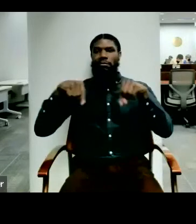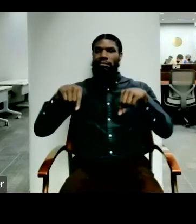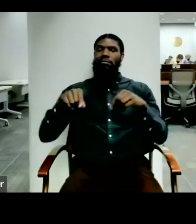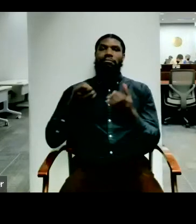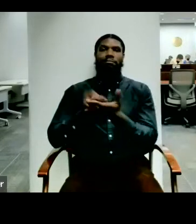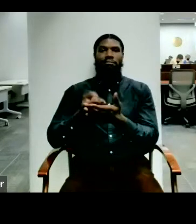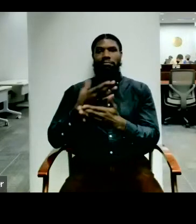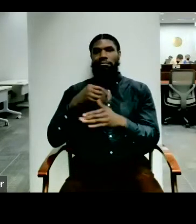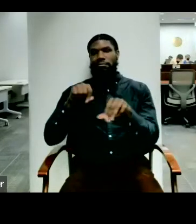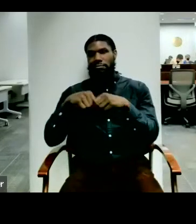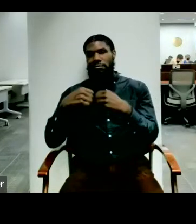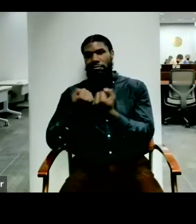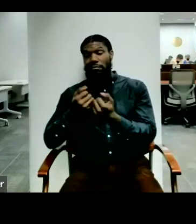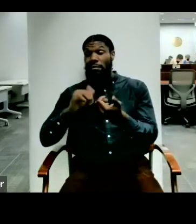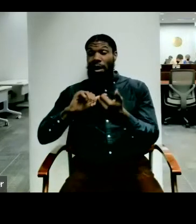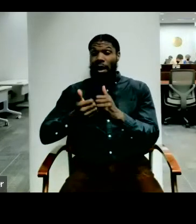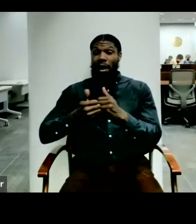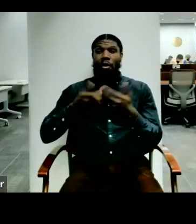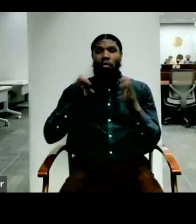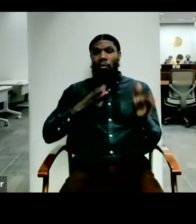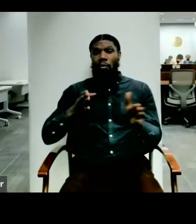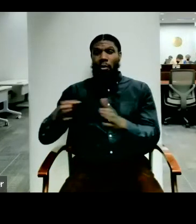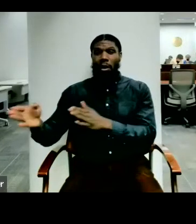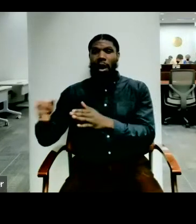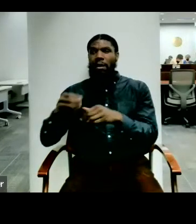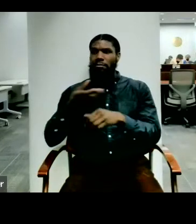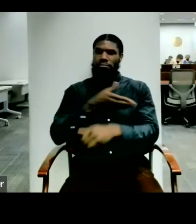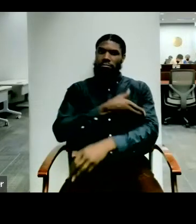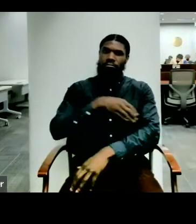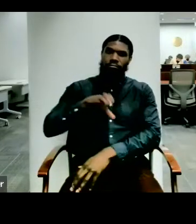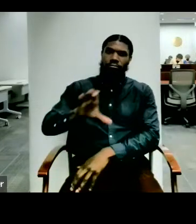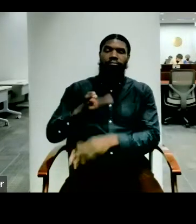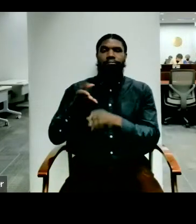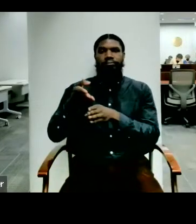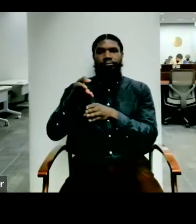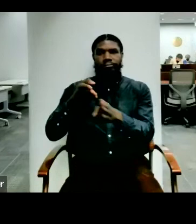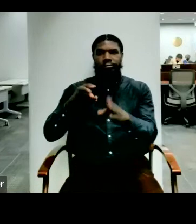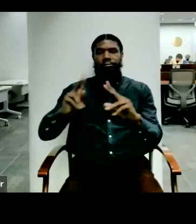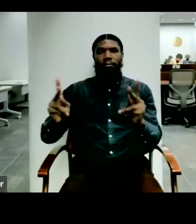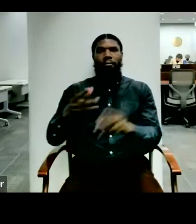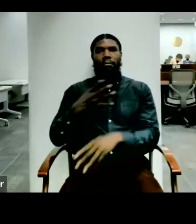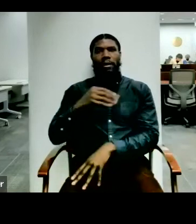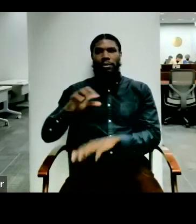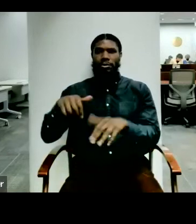organizing, empowering marginalized people and challenging entrenched forms of discrimination.